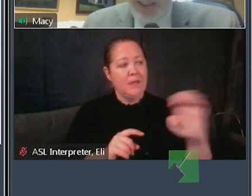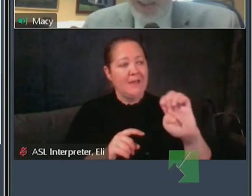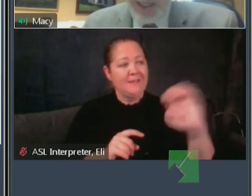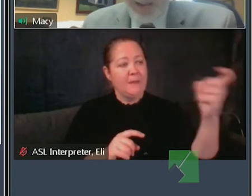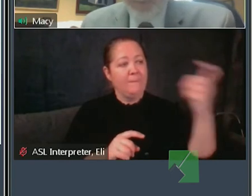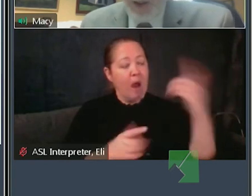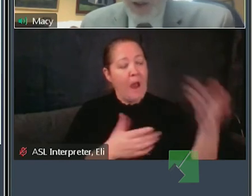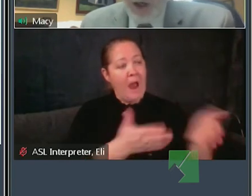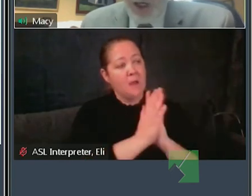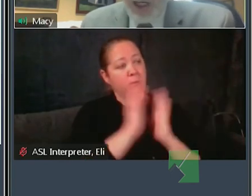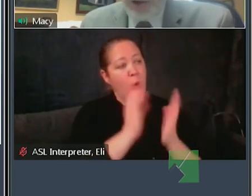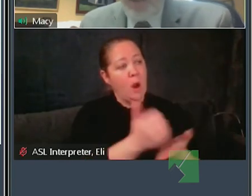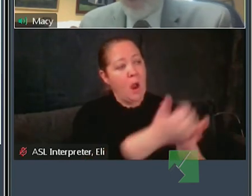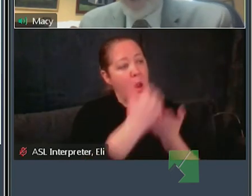and then on October for 28,